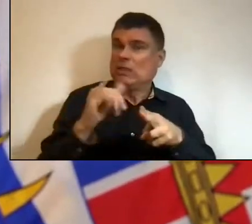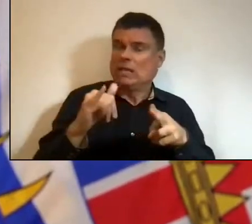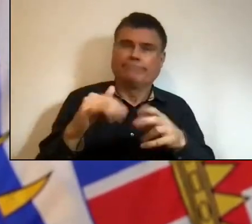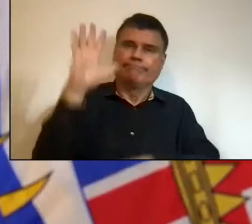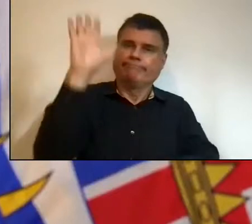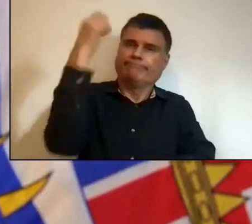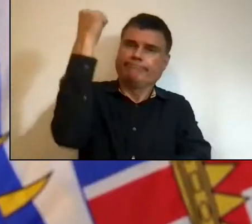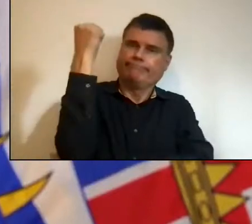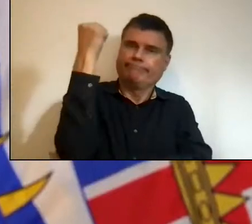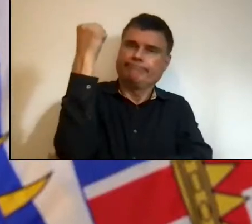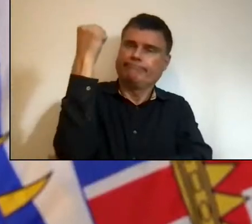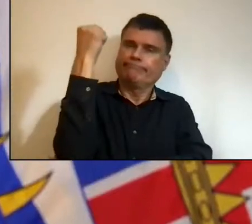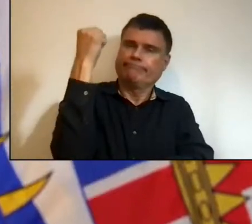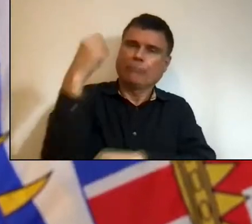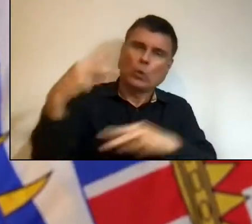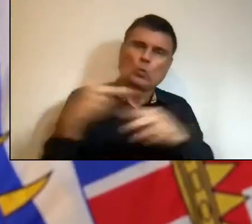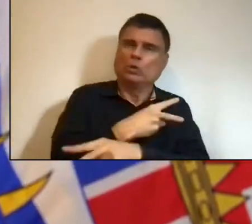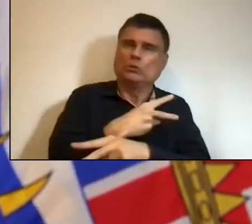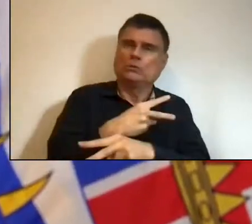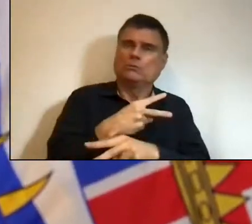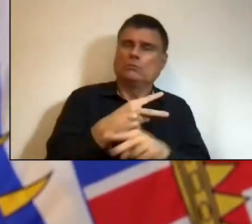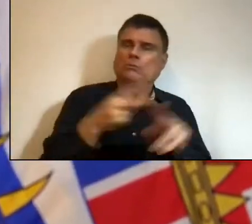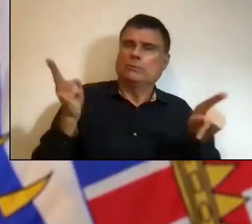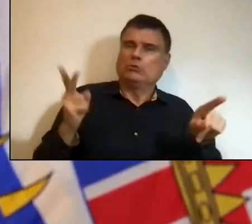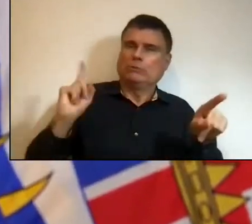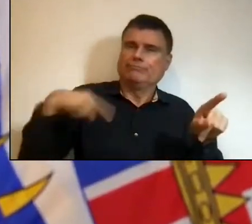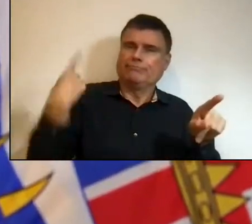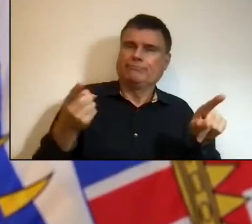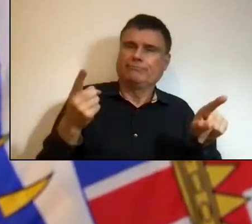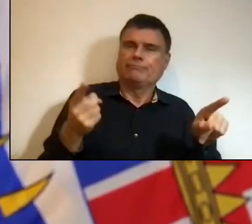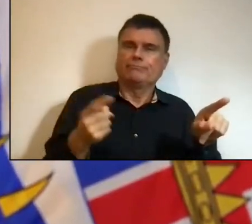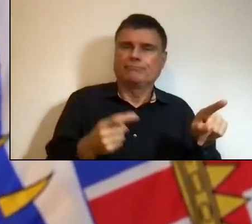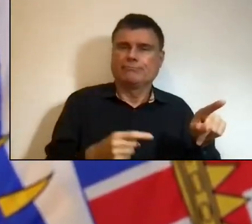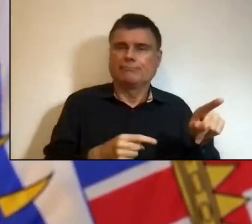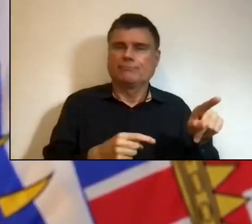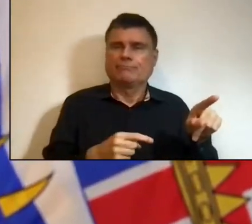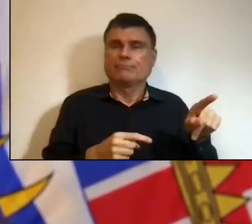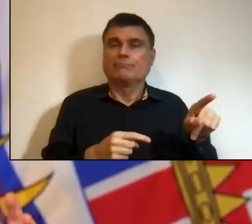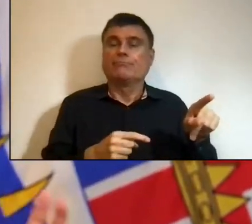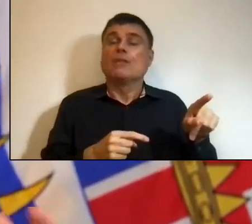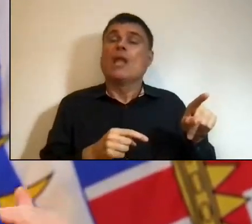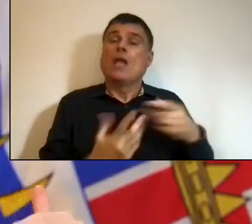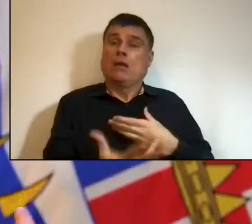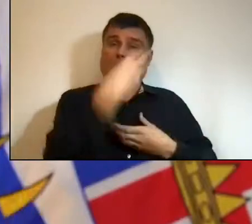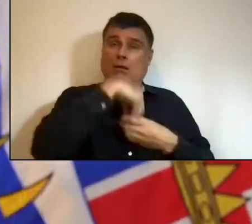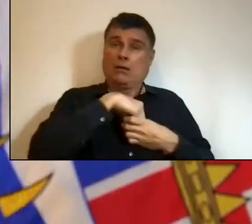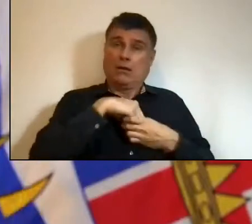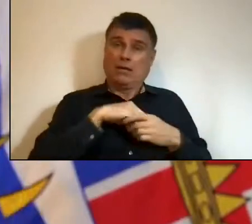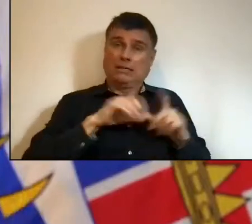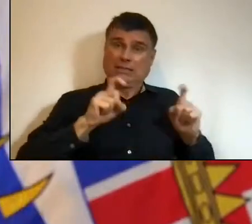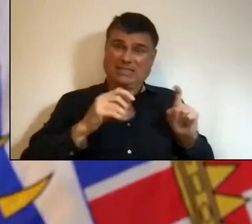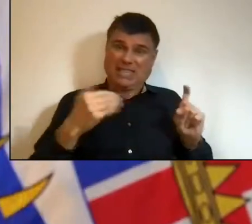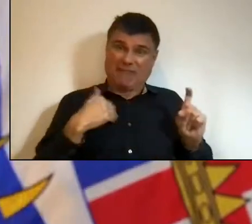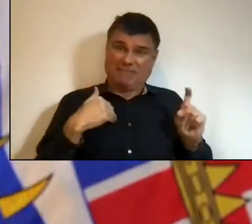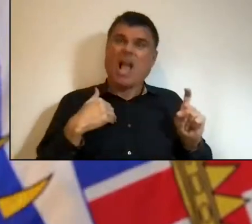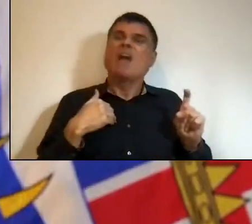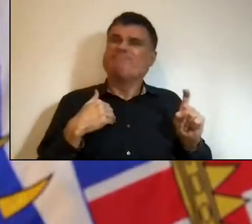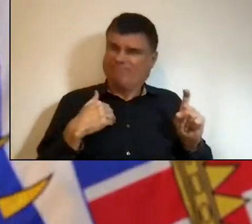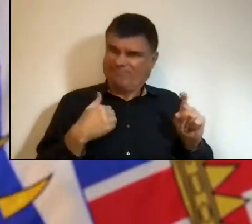positivity is going up. It's still lower than that. We had very high test positivity in the